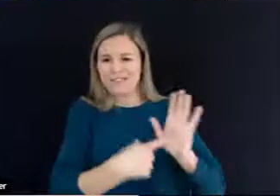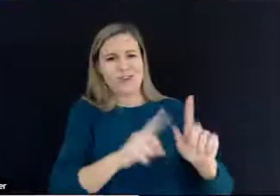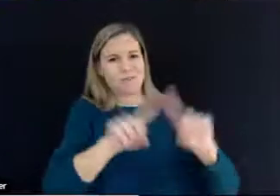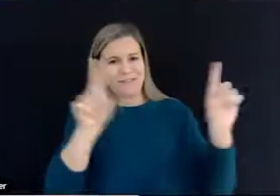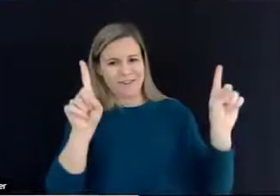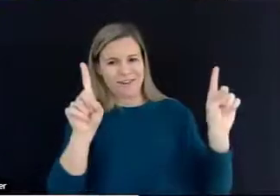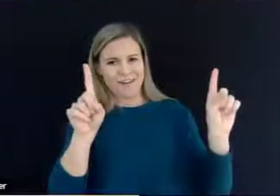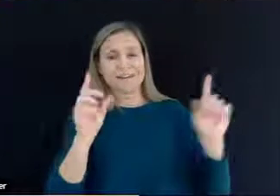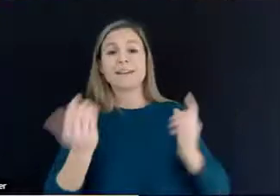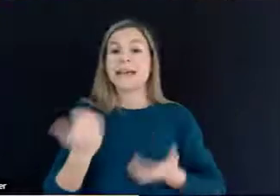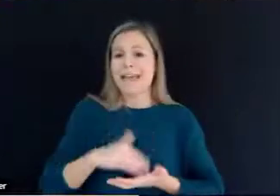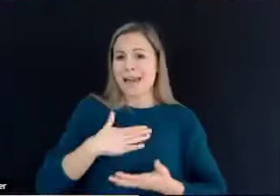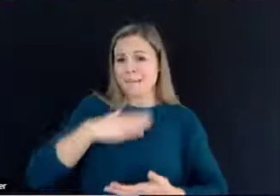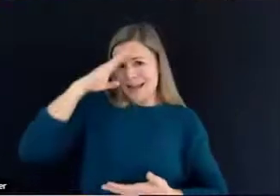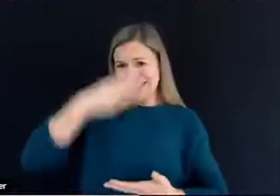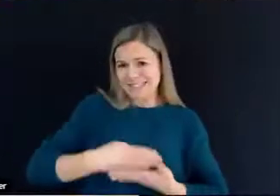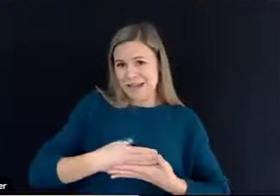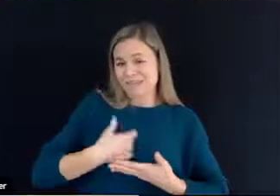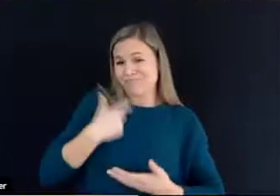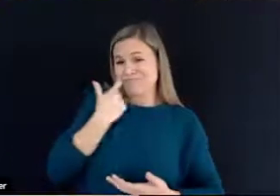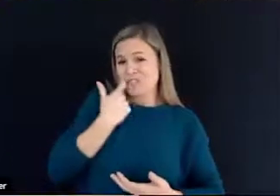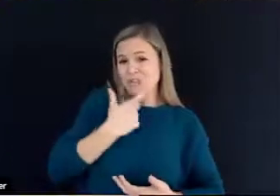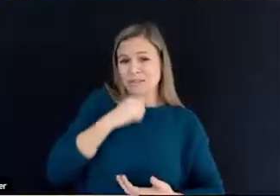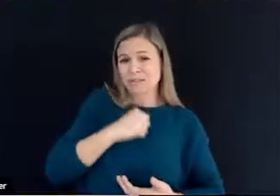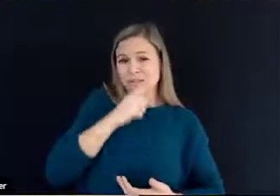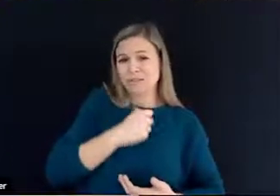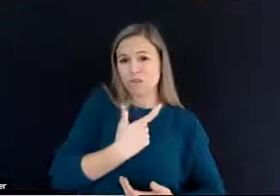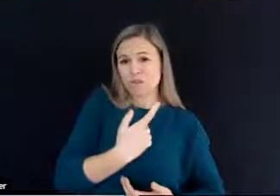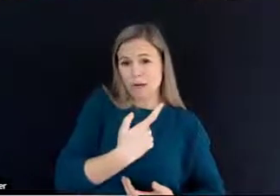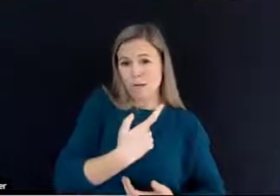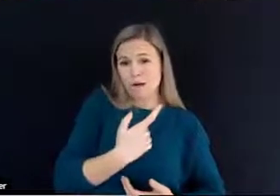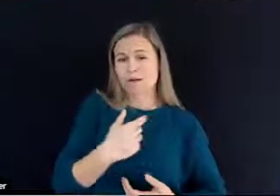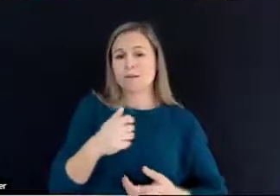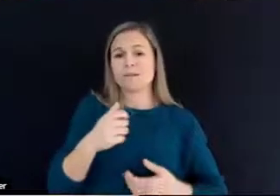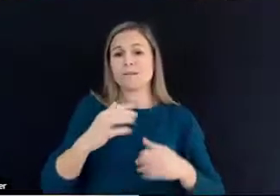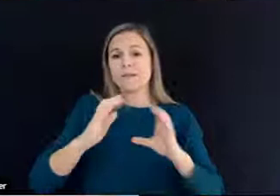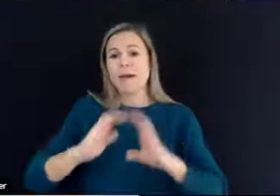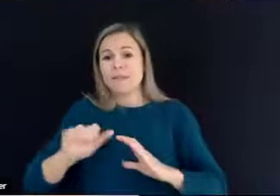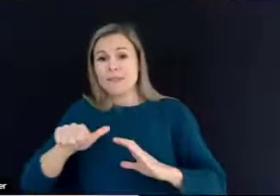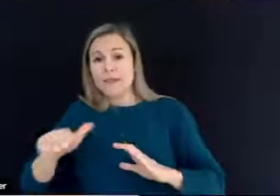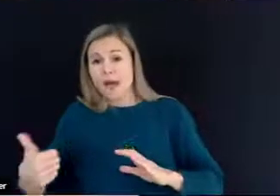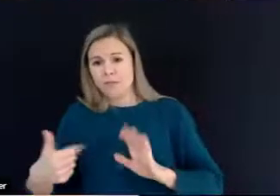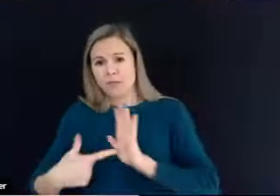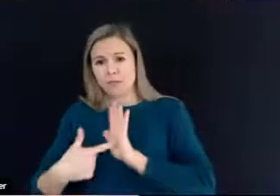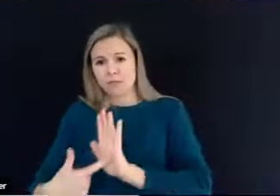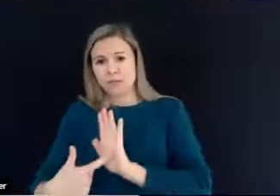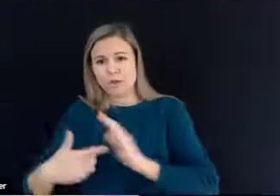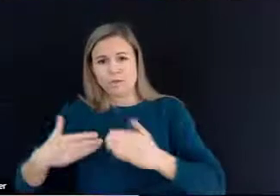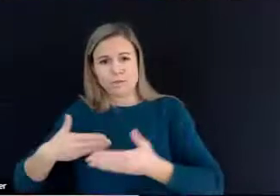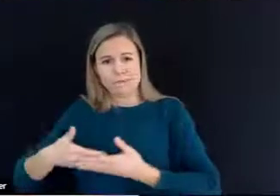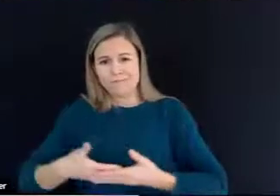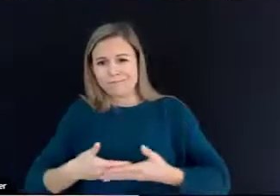and then you have Ilan here just directly beneath him in this picture who died at the age of 14 months,